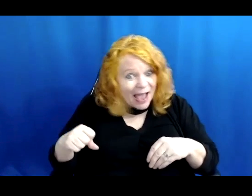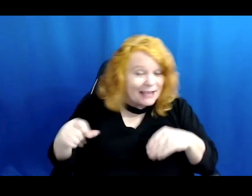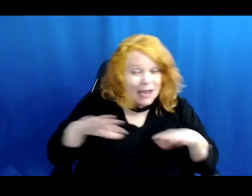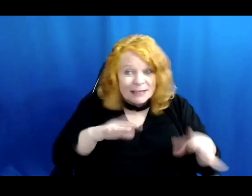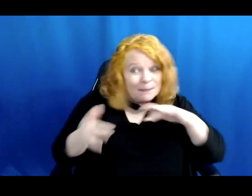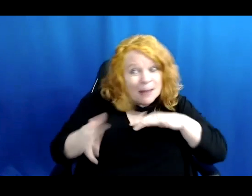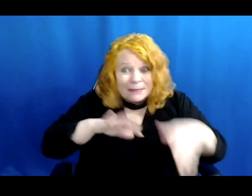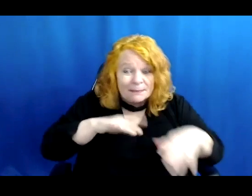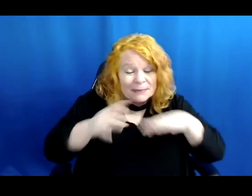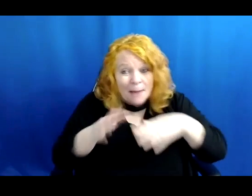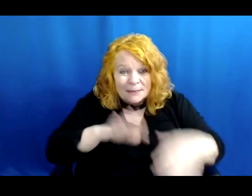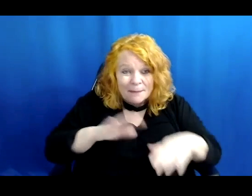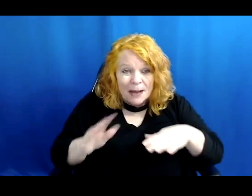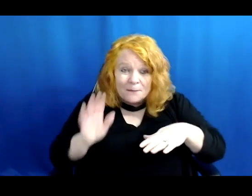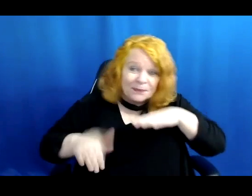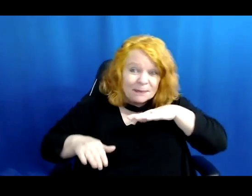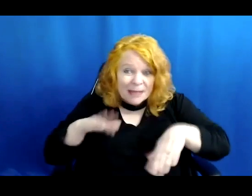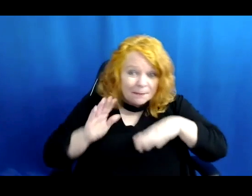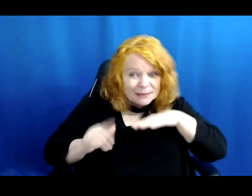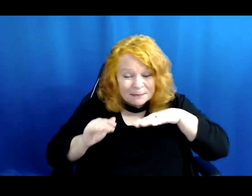Tip tap, tip, tap, tip tap, tap-itty tap. Tip tap, tip, tap, tip tap.